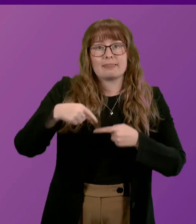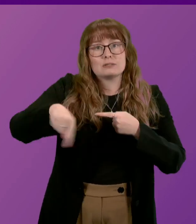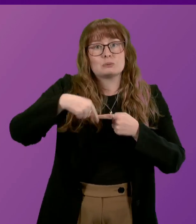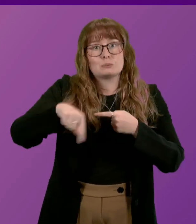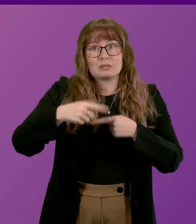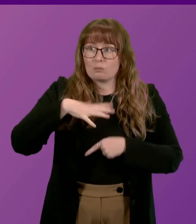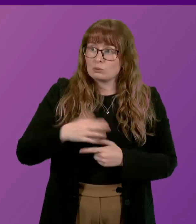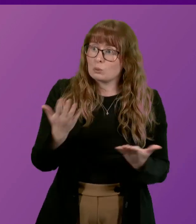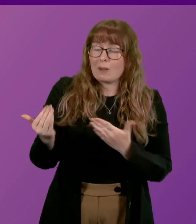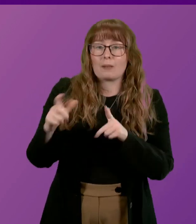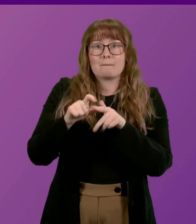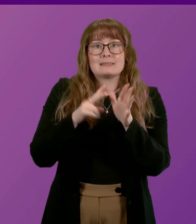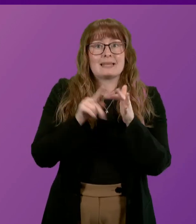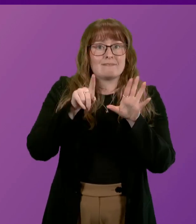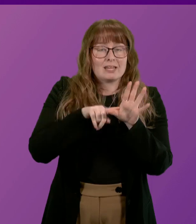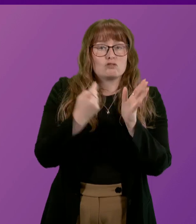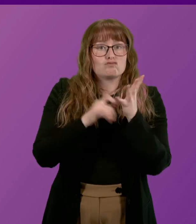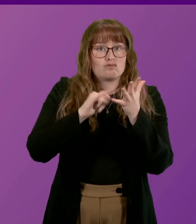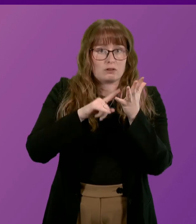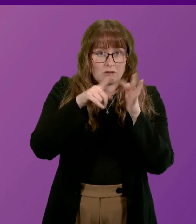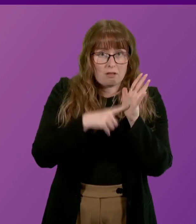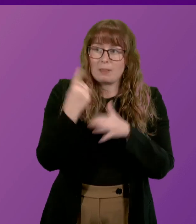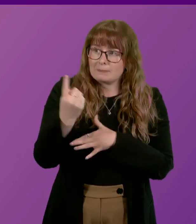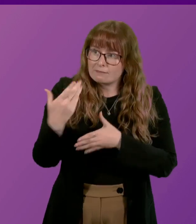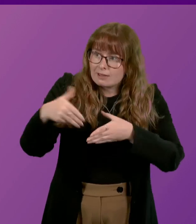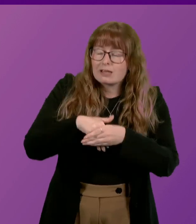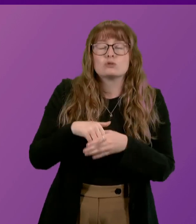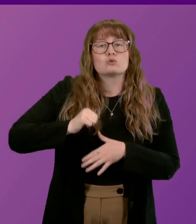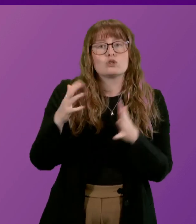welcome Davy Russell to the Parliament as the member of the Scottish Parliament for Hamilton,